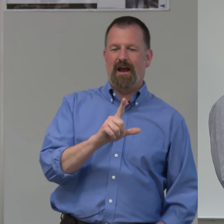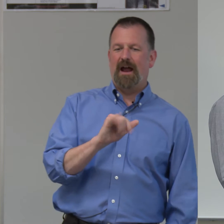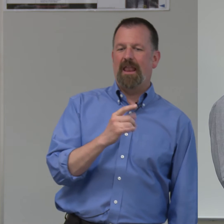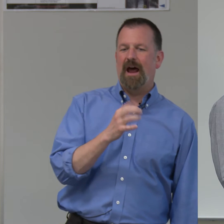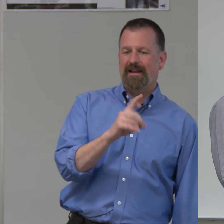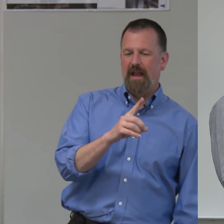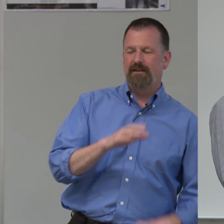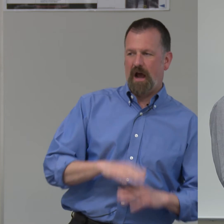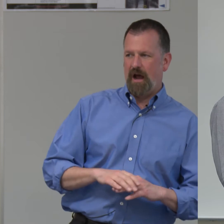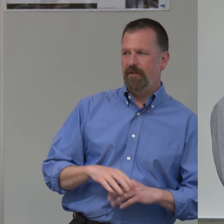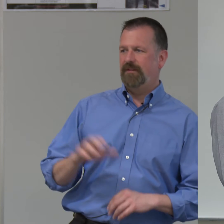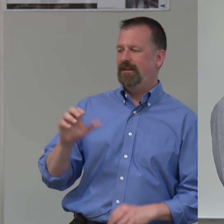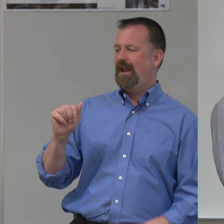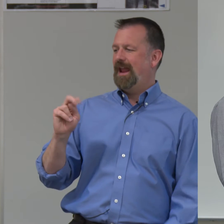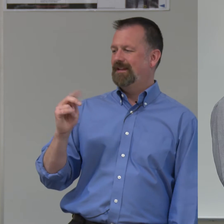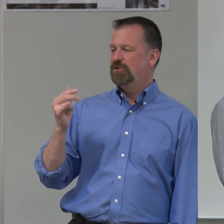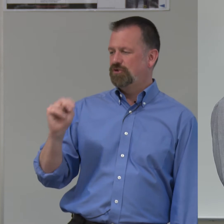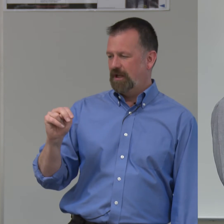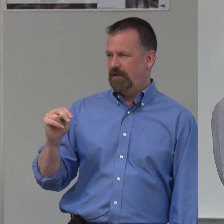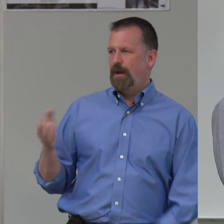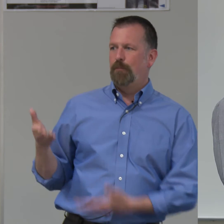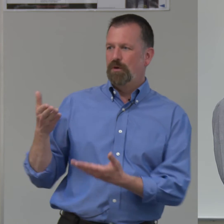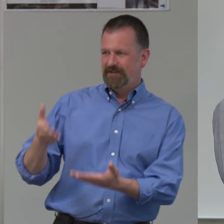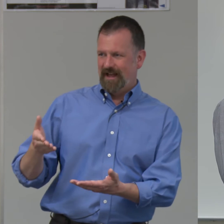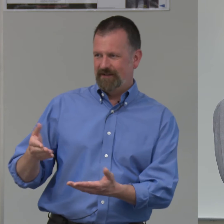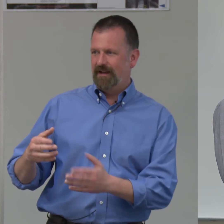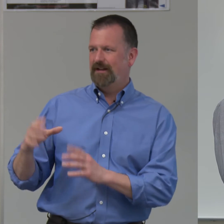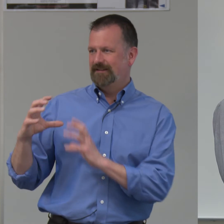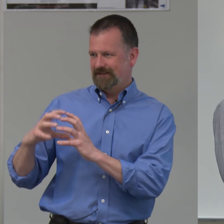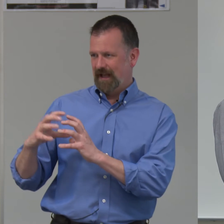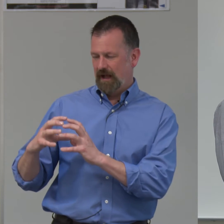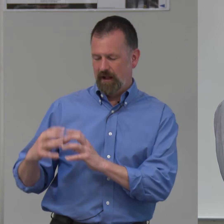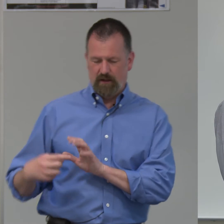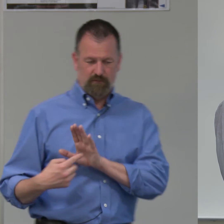on the antigen-presenting cell, and that causes a positive signal